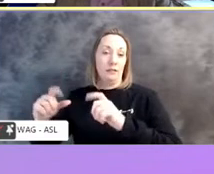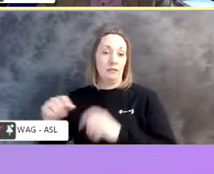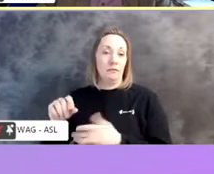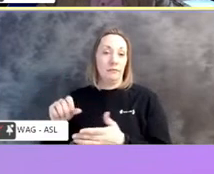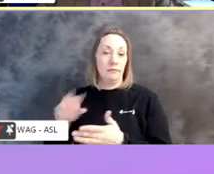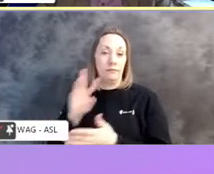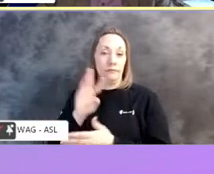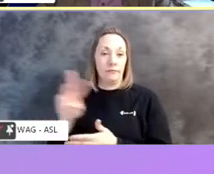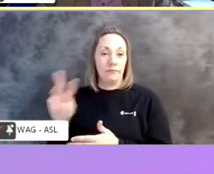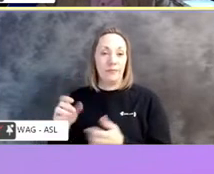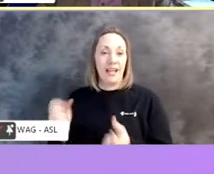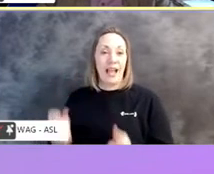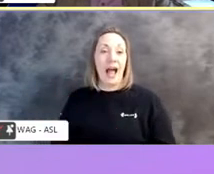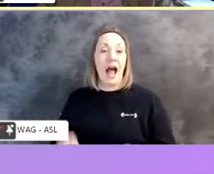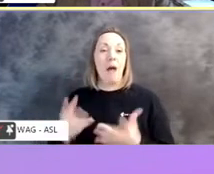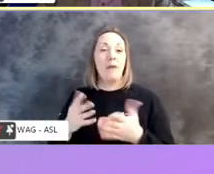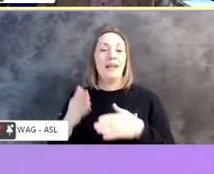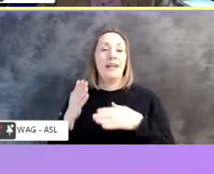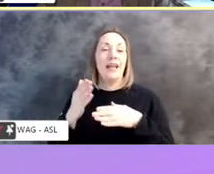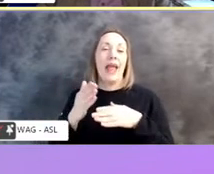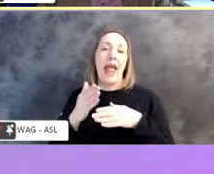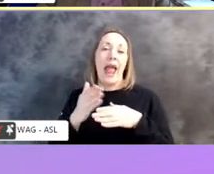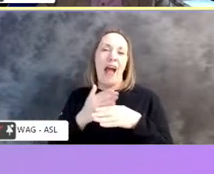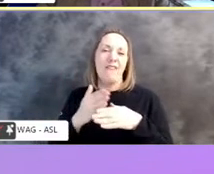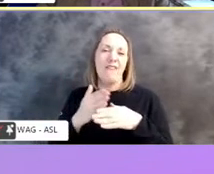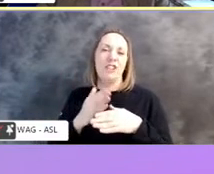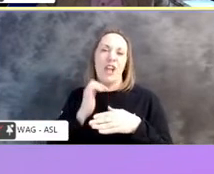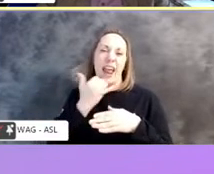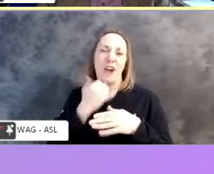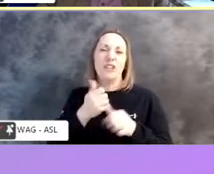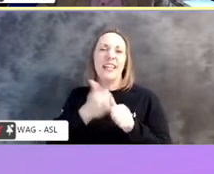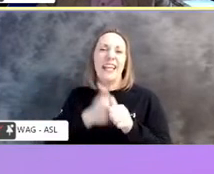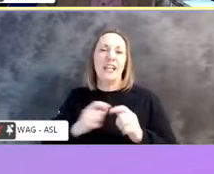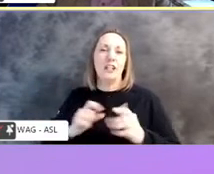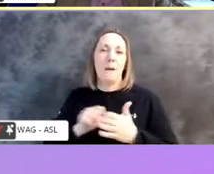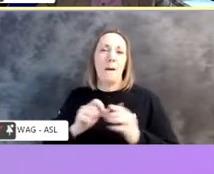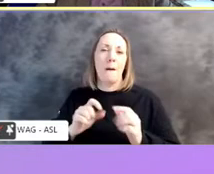average the number of pages we tested last year was 704